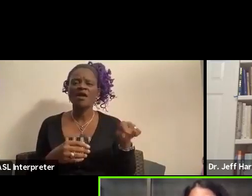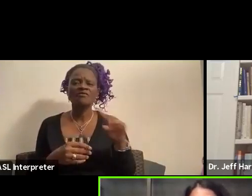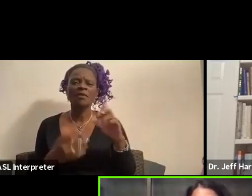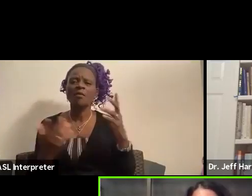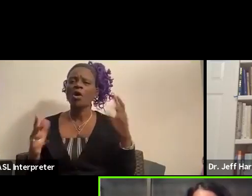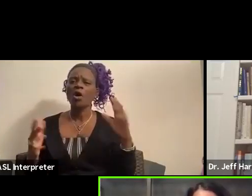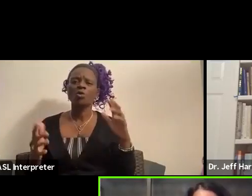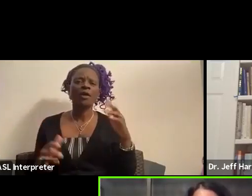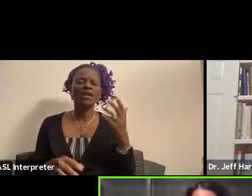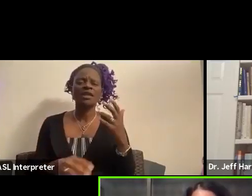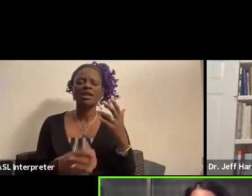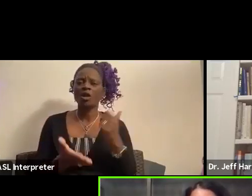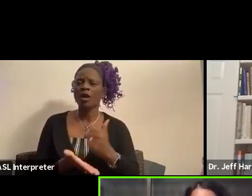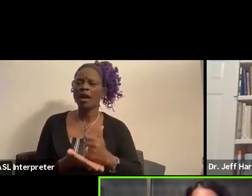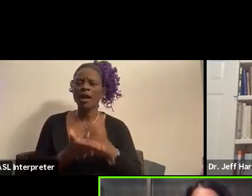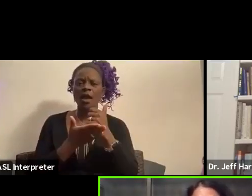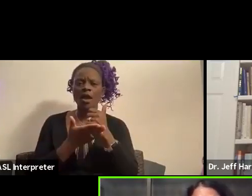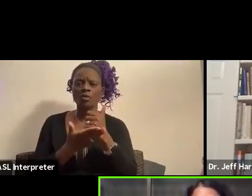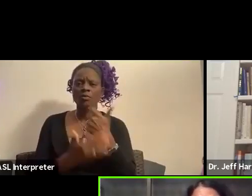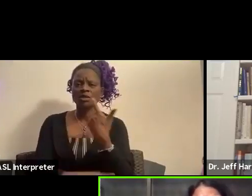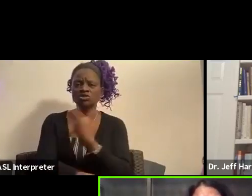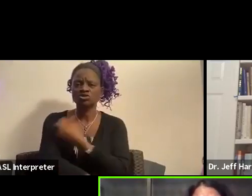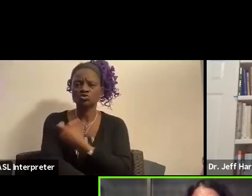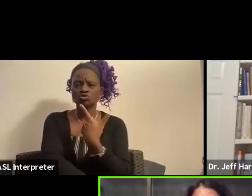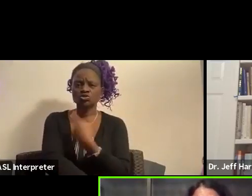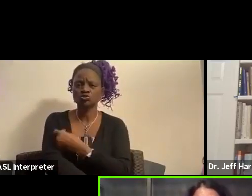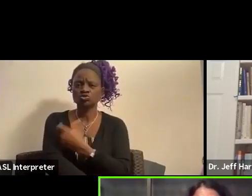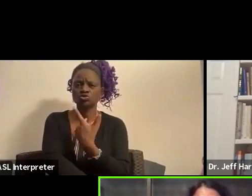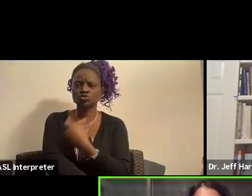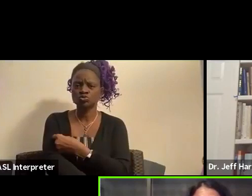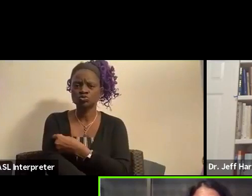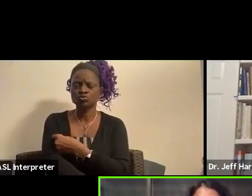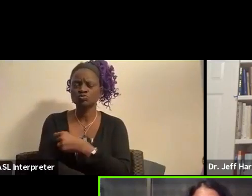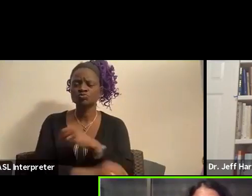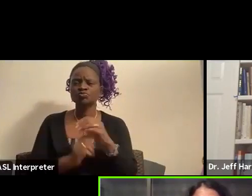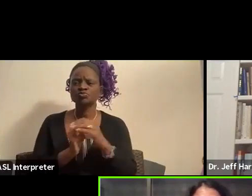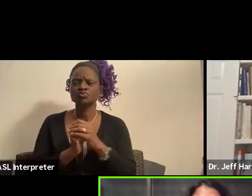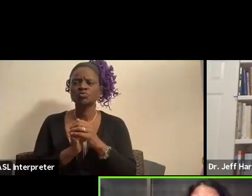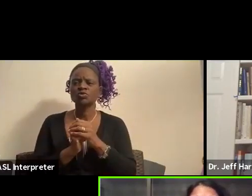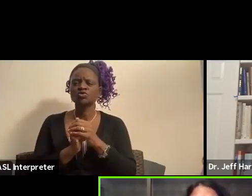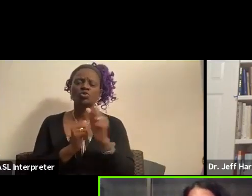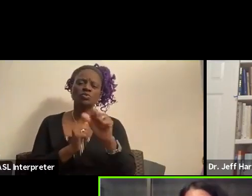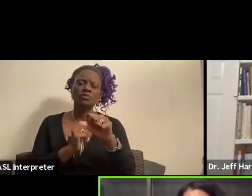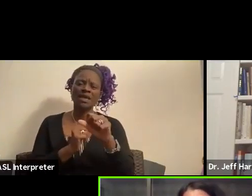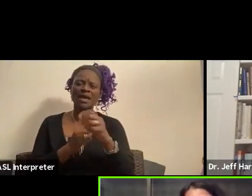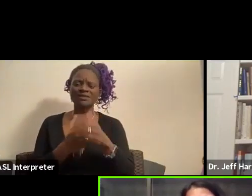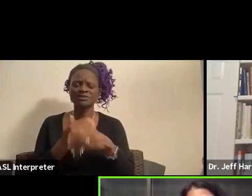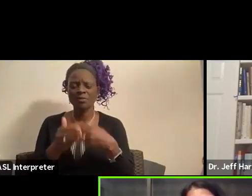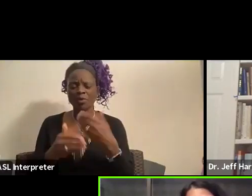So it's sort of a process of ensuring that the most at